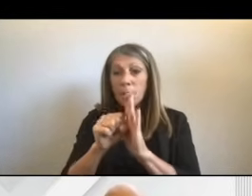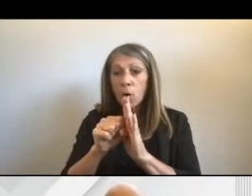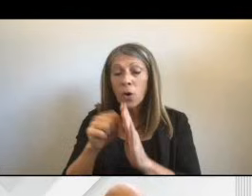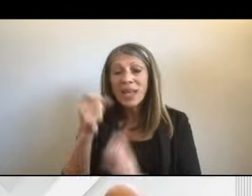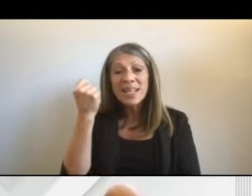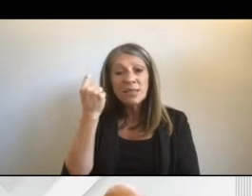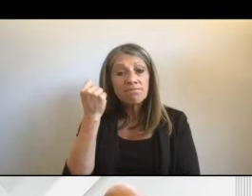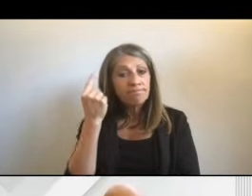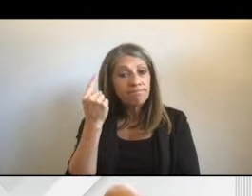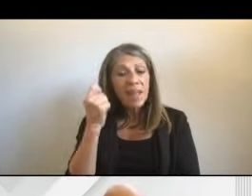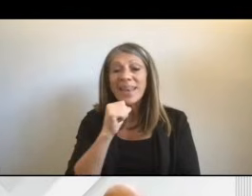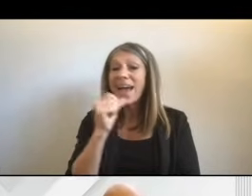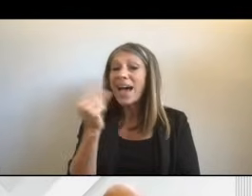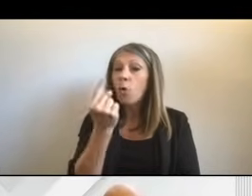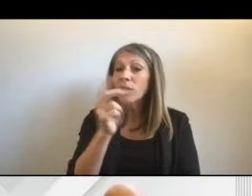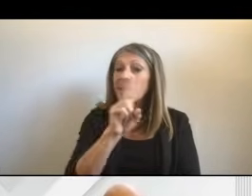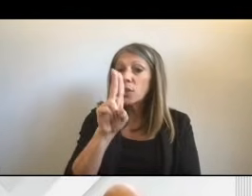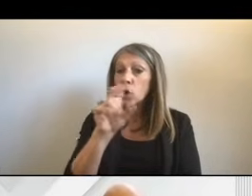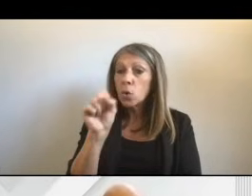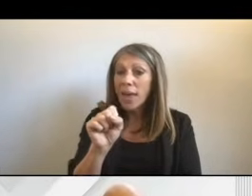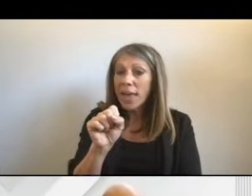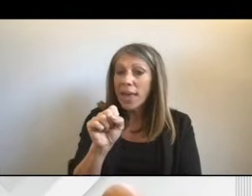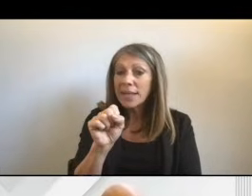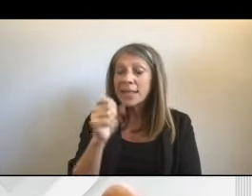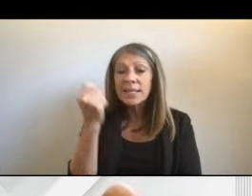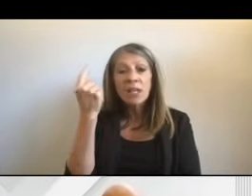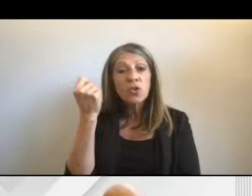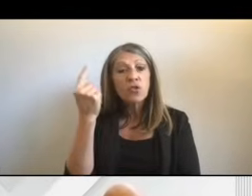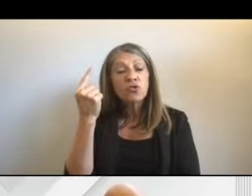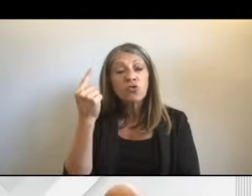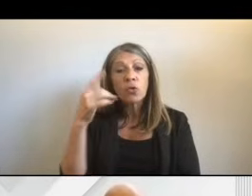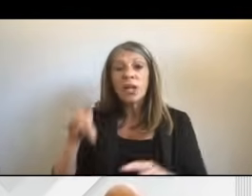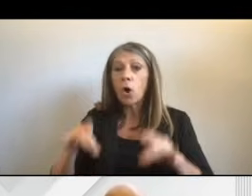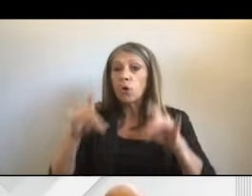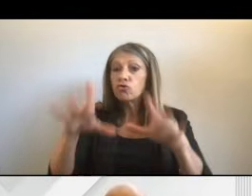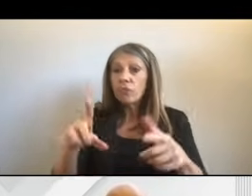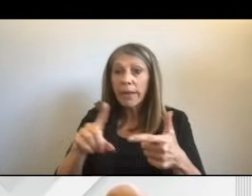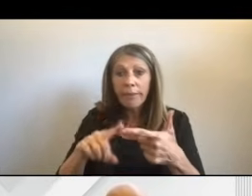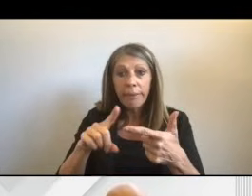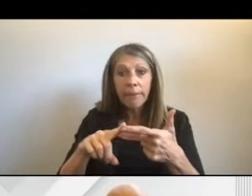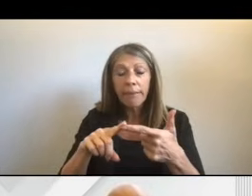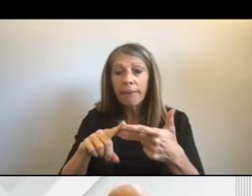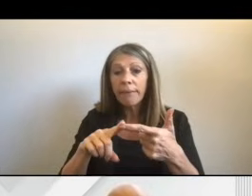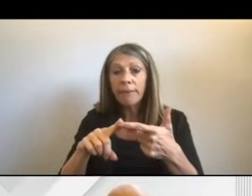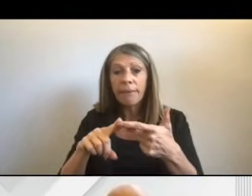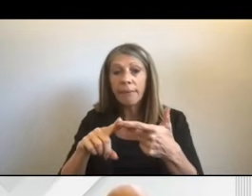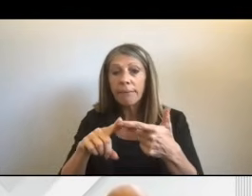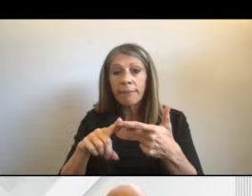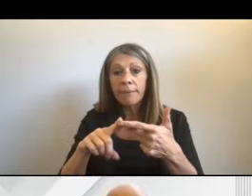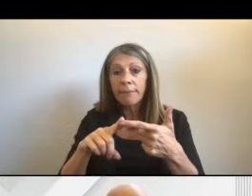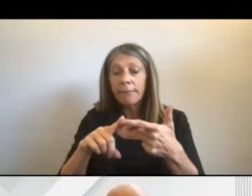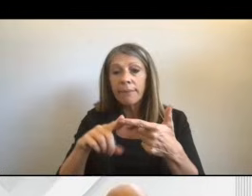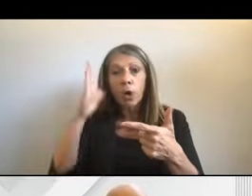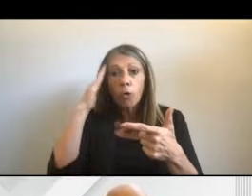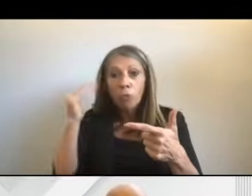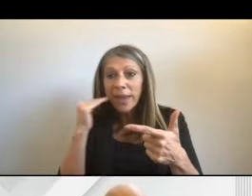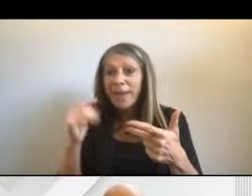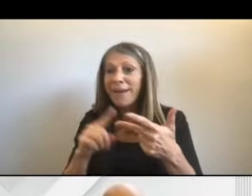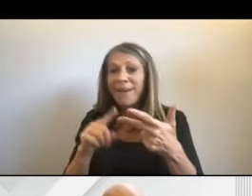just in the U.S, it is understood in Australia, it's understood in Korea, it's understood all over